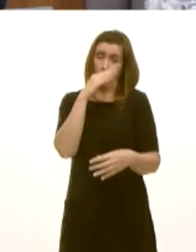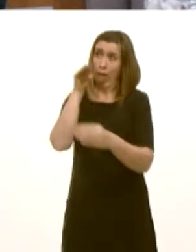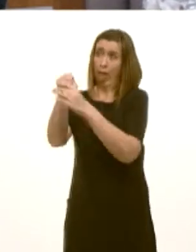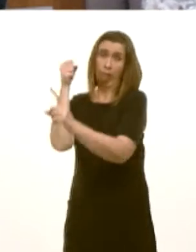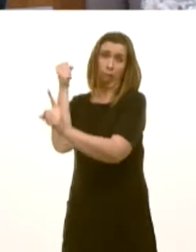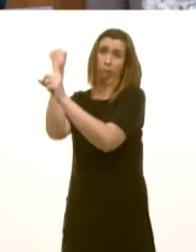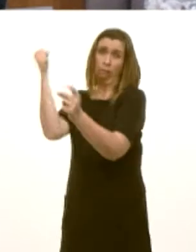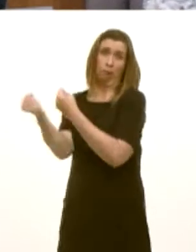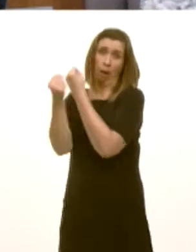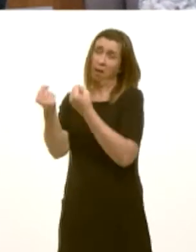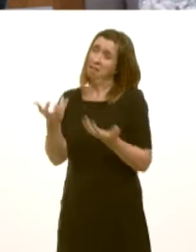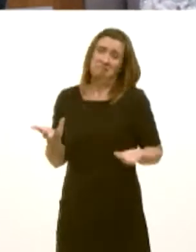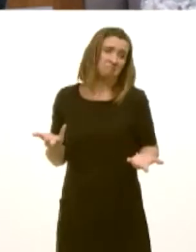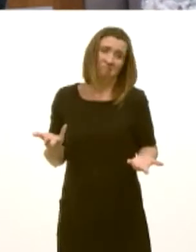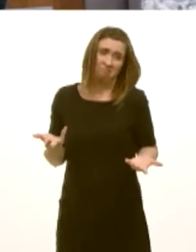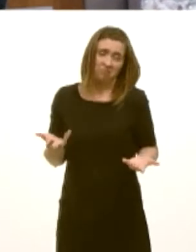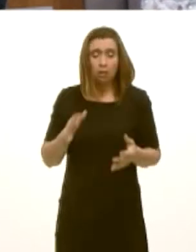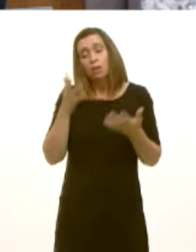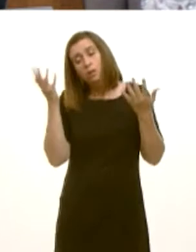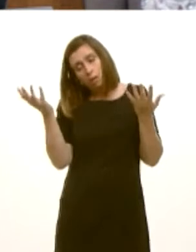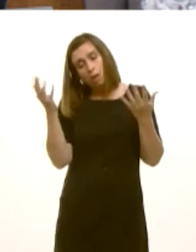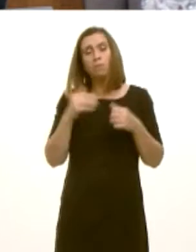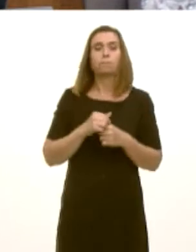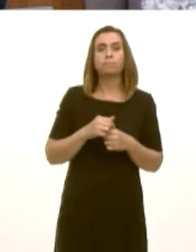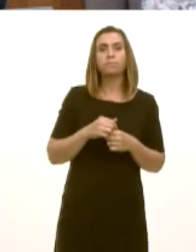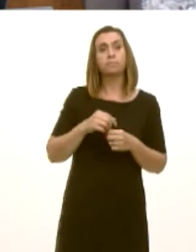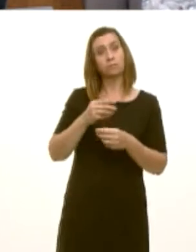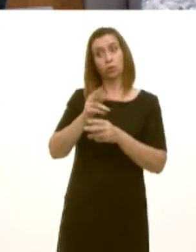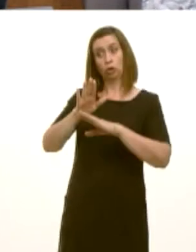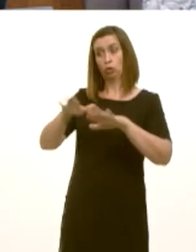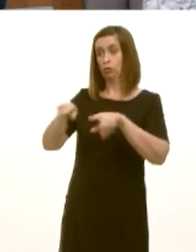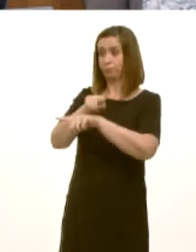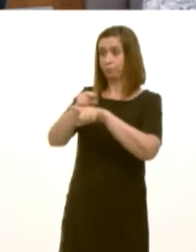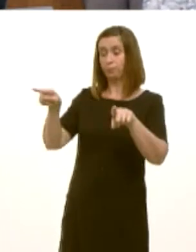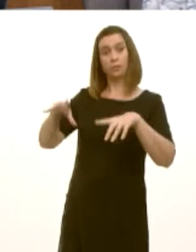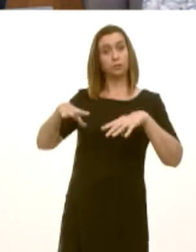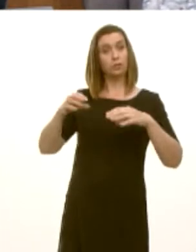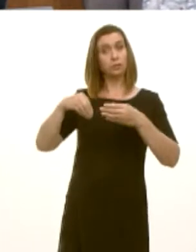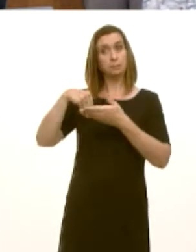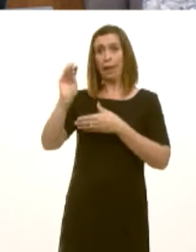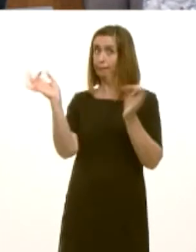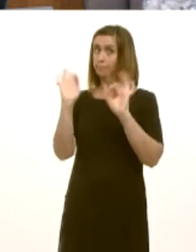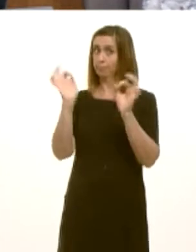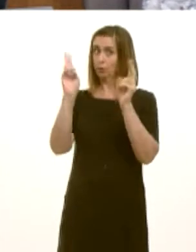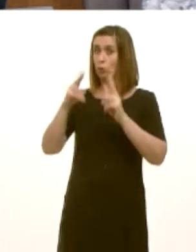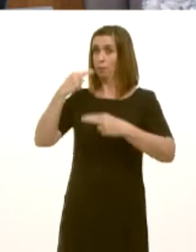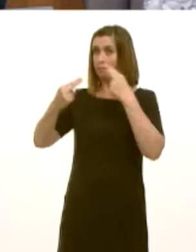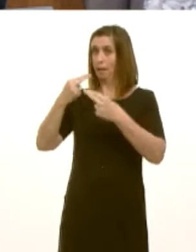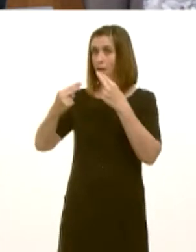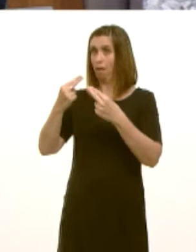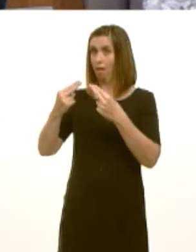We see that the attainment gap between those pupils eligible for free school meals and